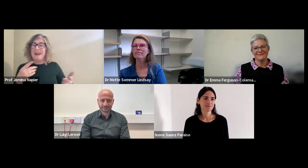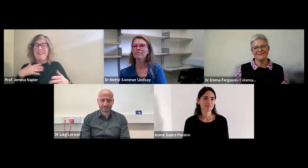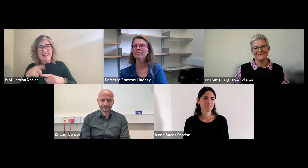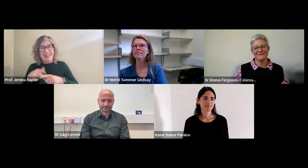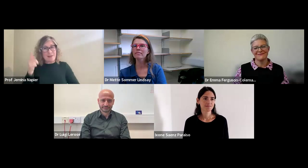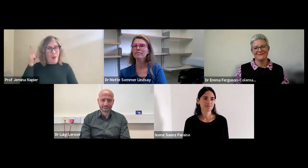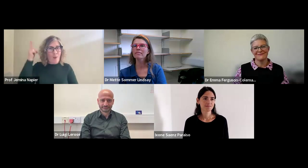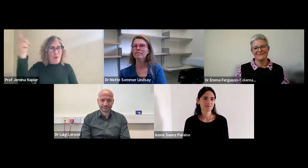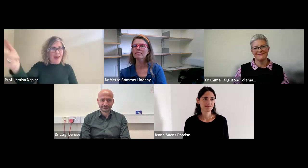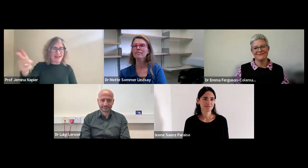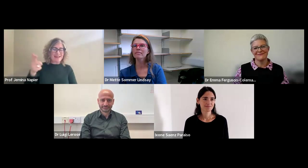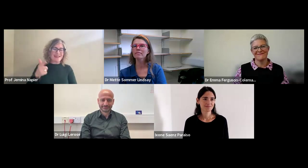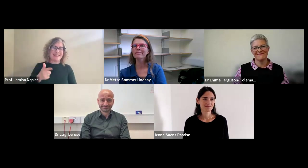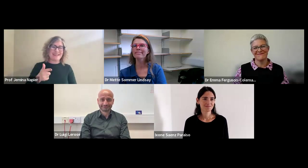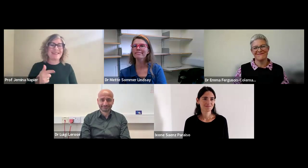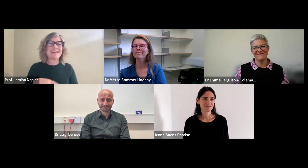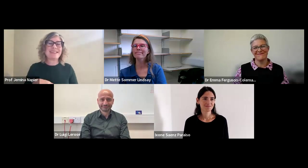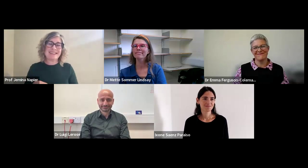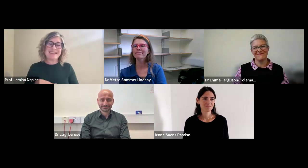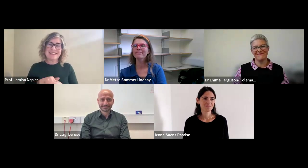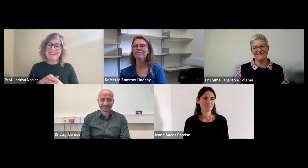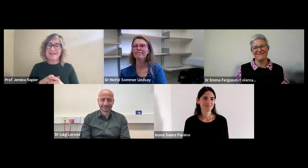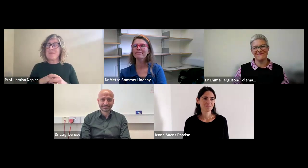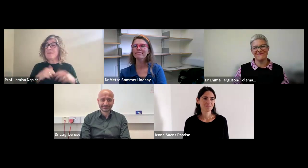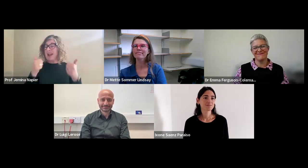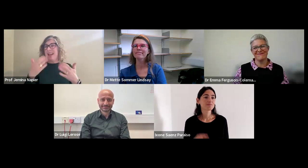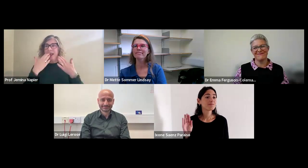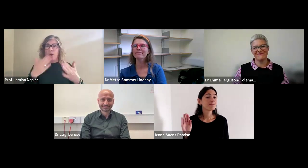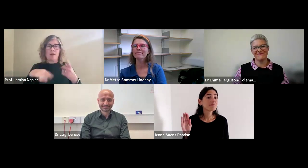we should just be able to take for granted an inclusive world but that world feels quite